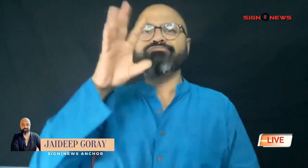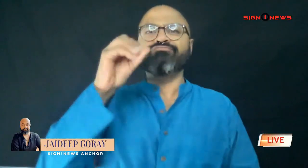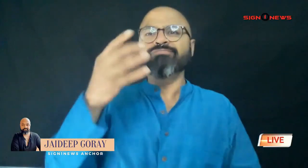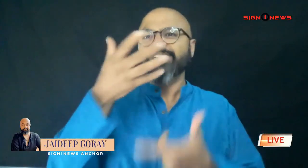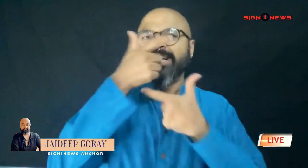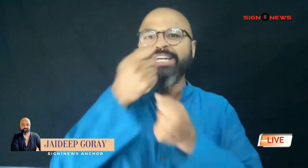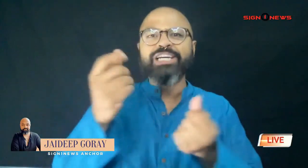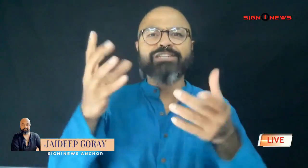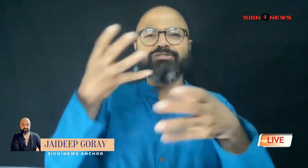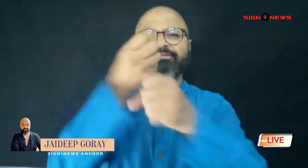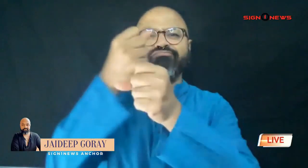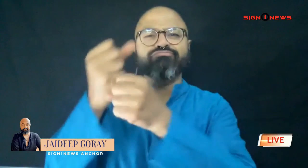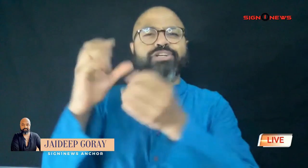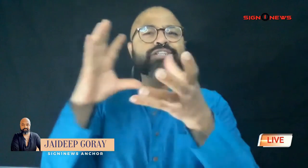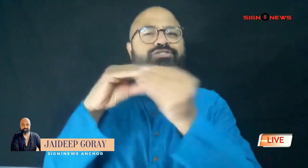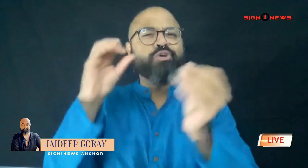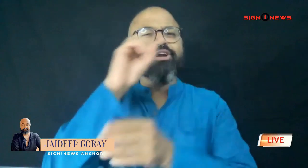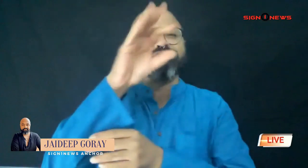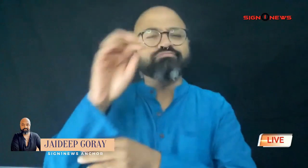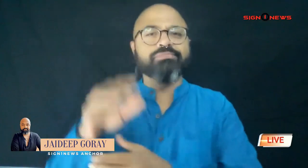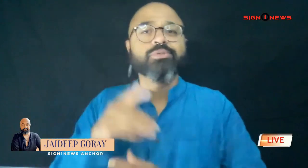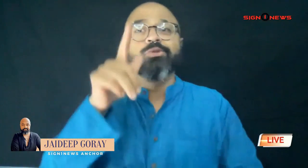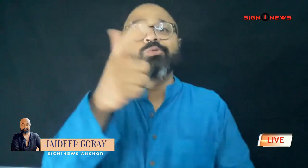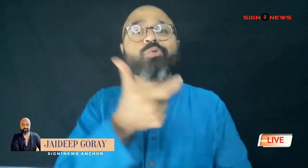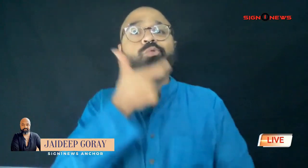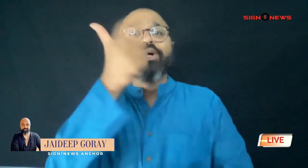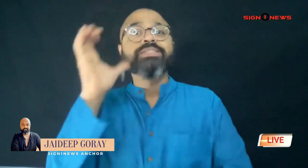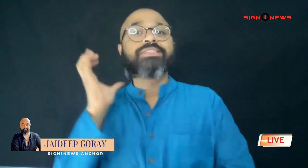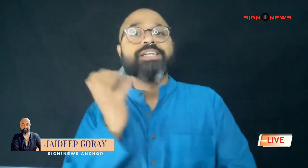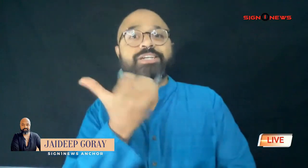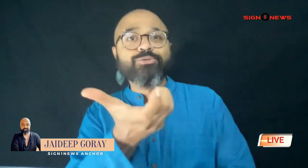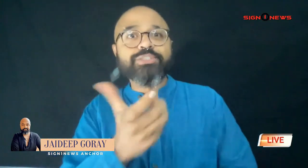the top trending stories making headlines today if you post an interesting comment about